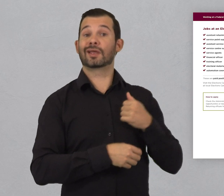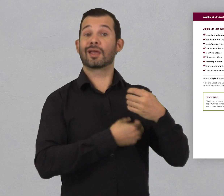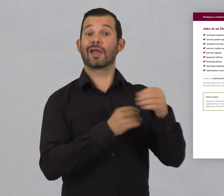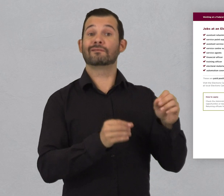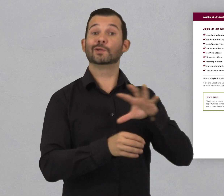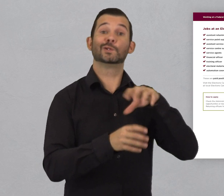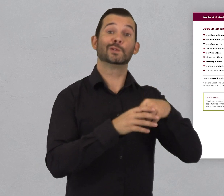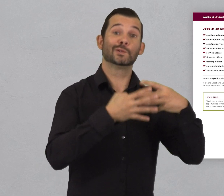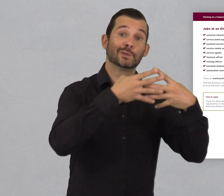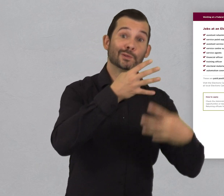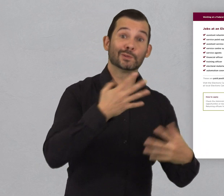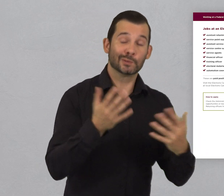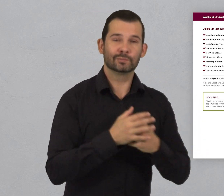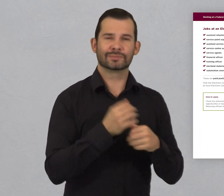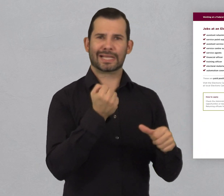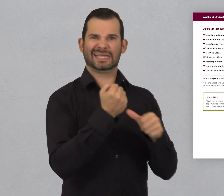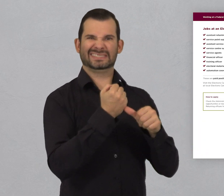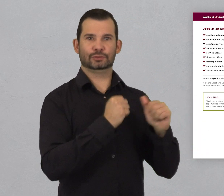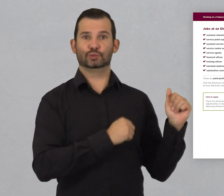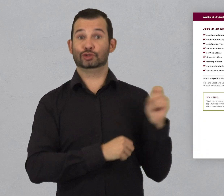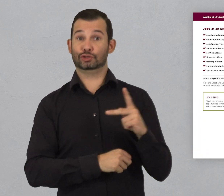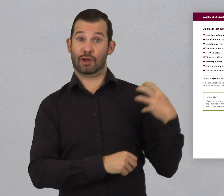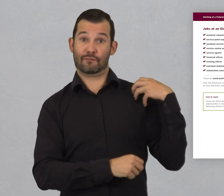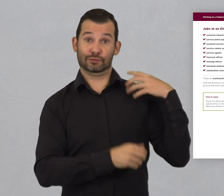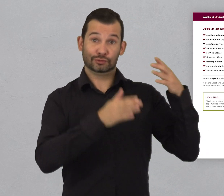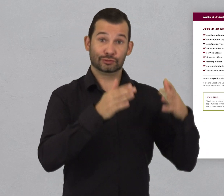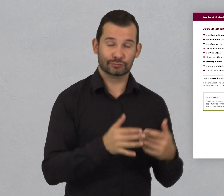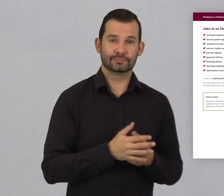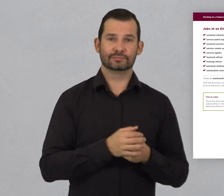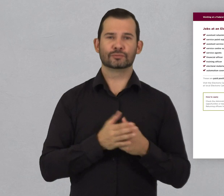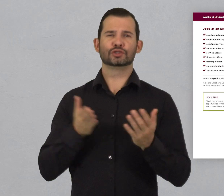• assistant returning officer • service point supervisor